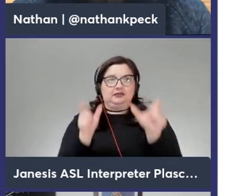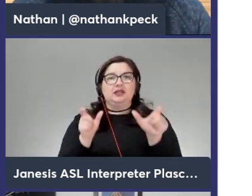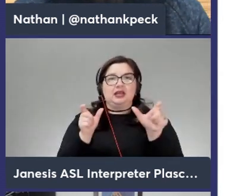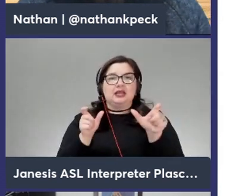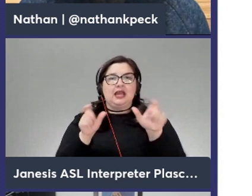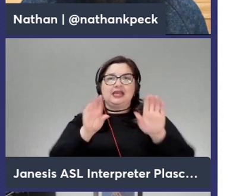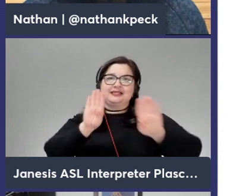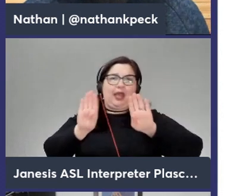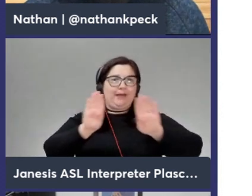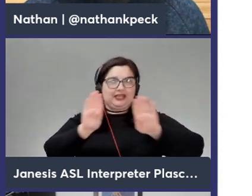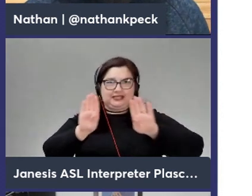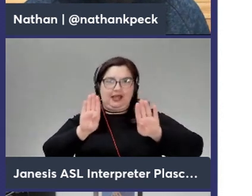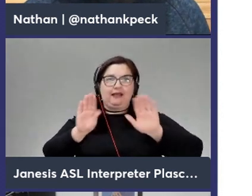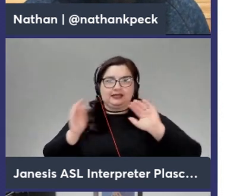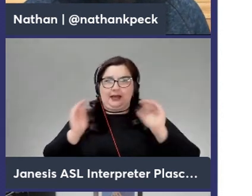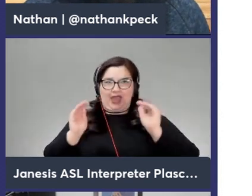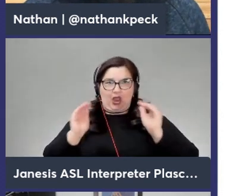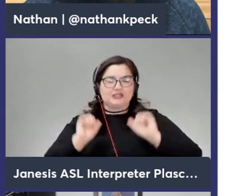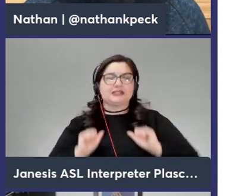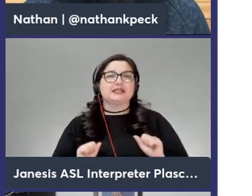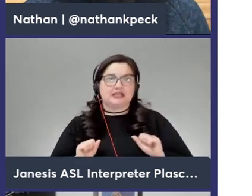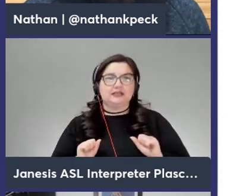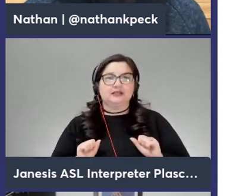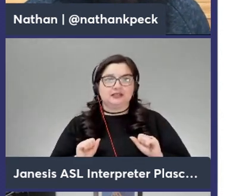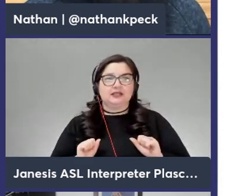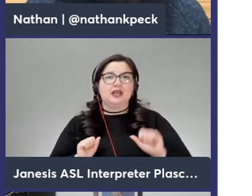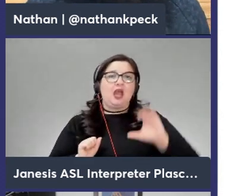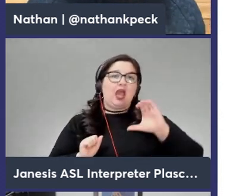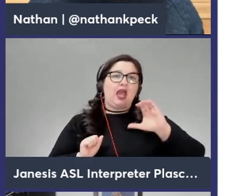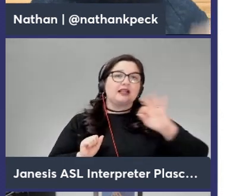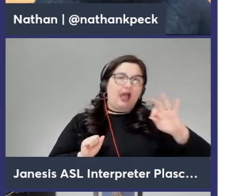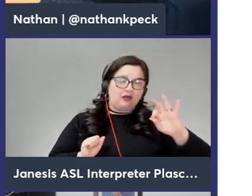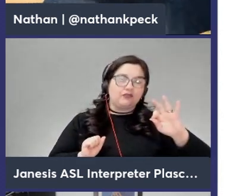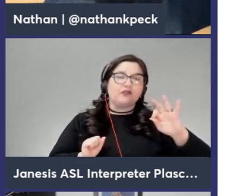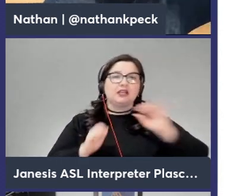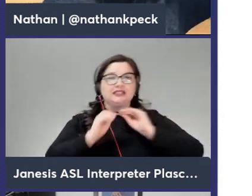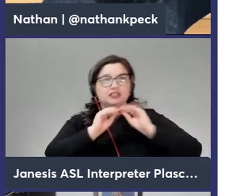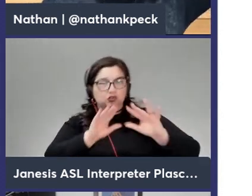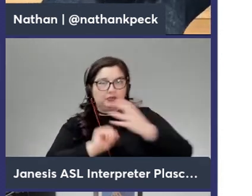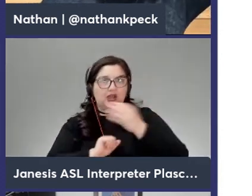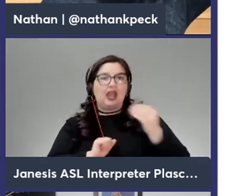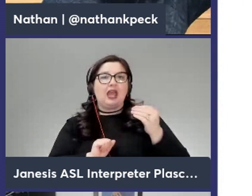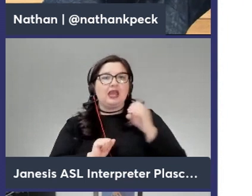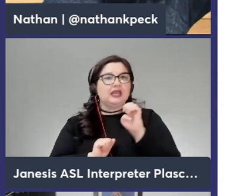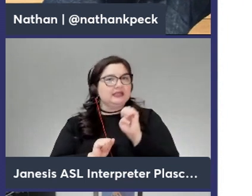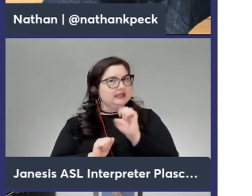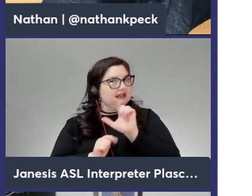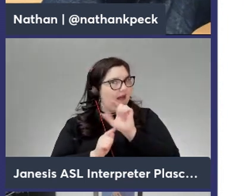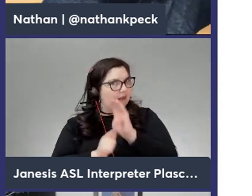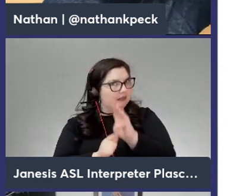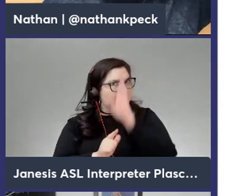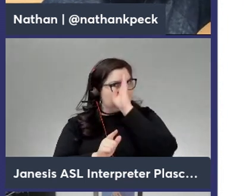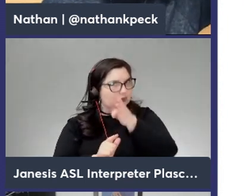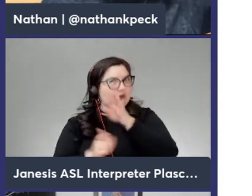comparison of our CloudFront distribution and our ELB direct to the internet. And you can see that they look a little different,